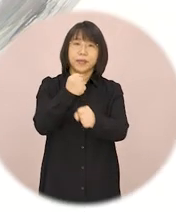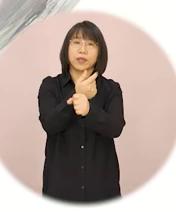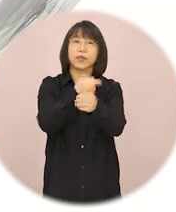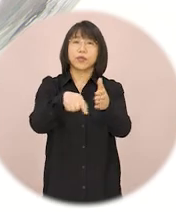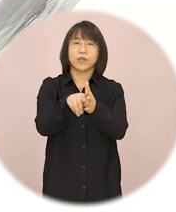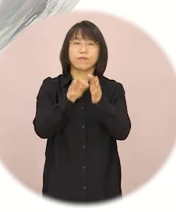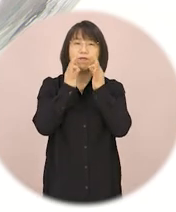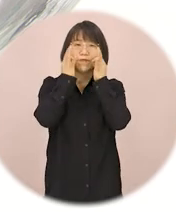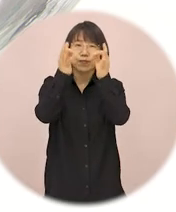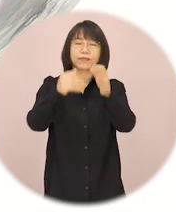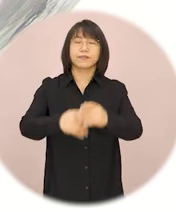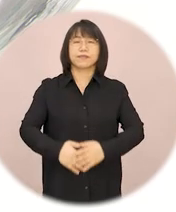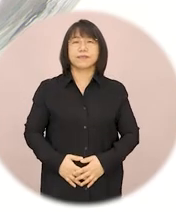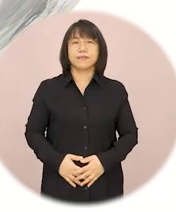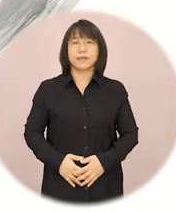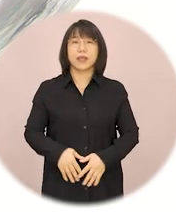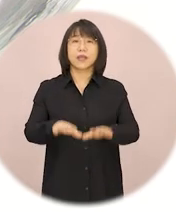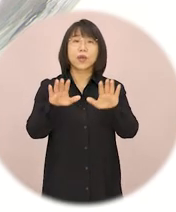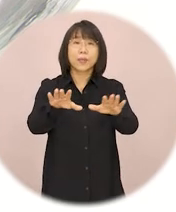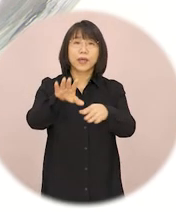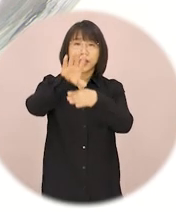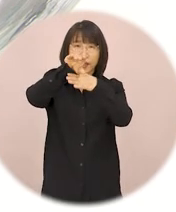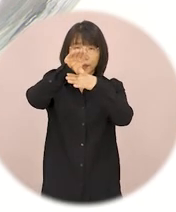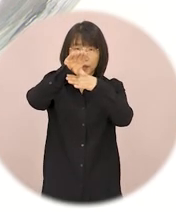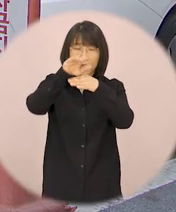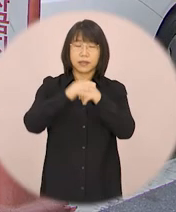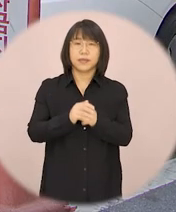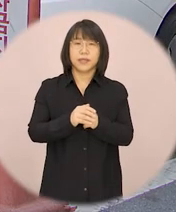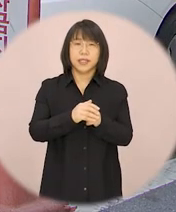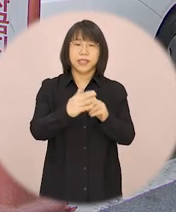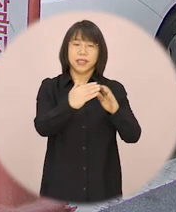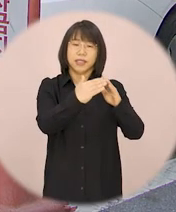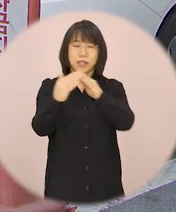The surveillance camera installed this time not only can be installed on the move,